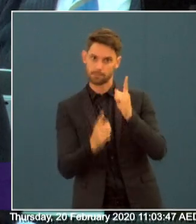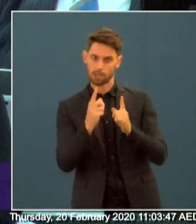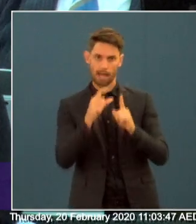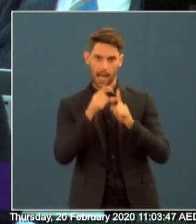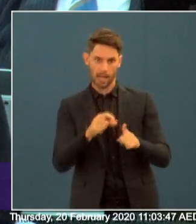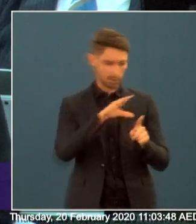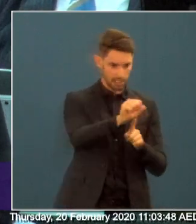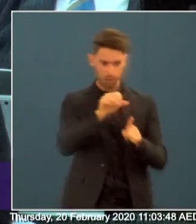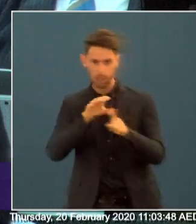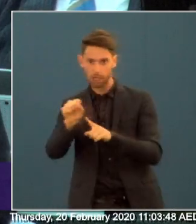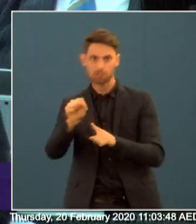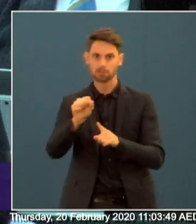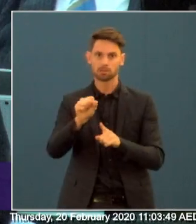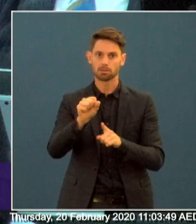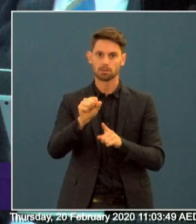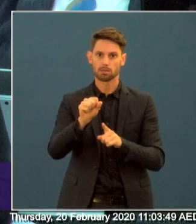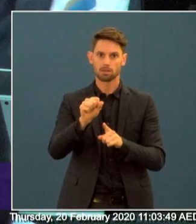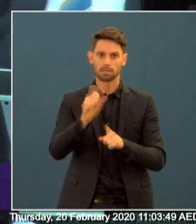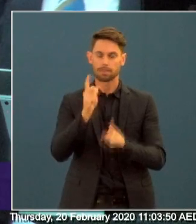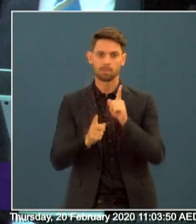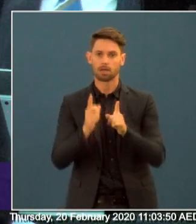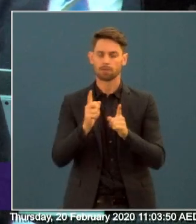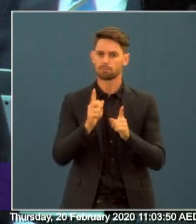I suppose related to the question that Commissioner Galbally asked